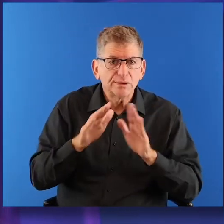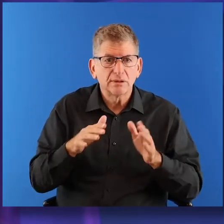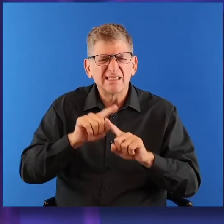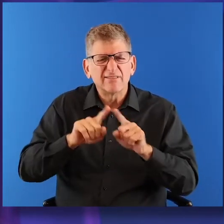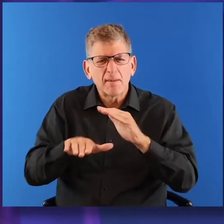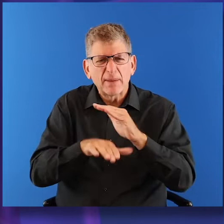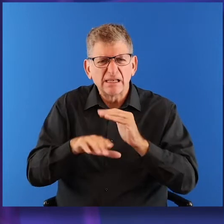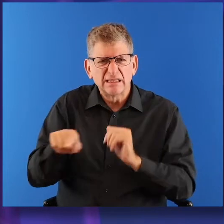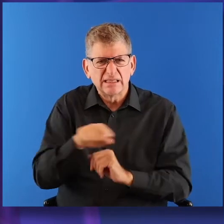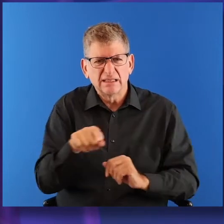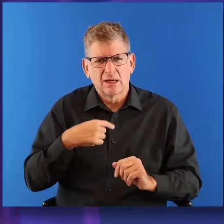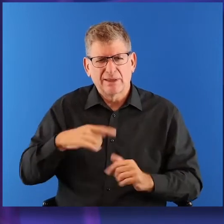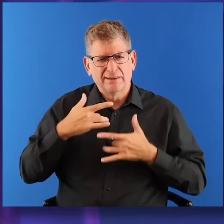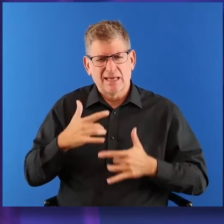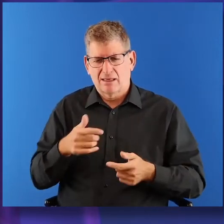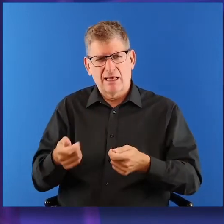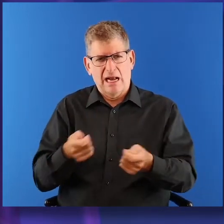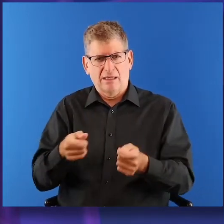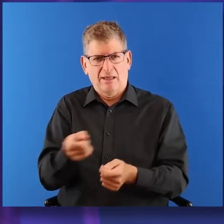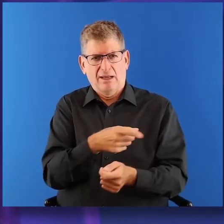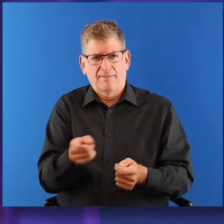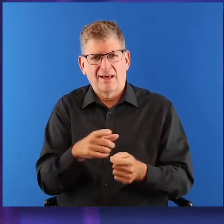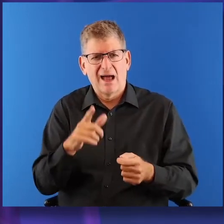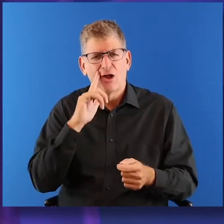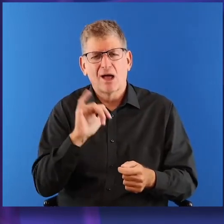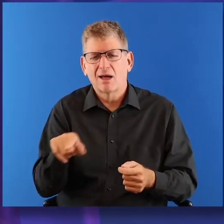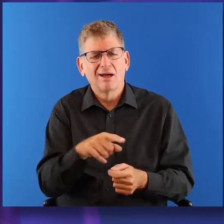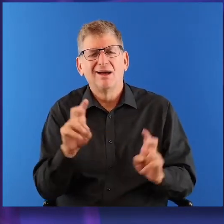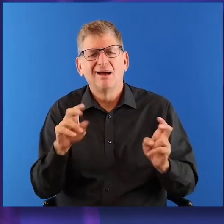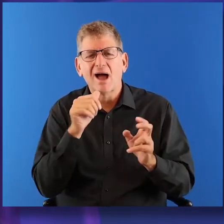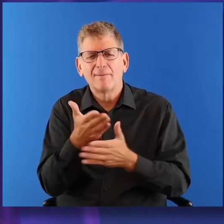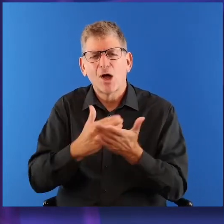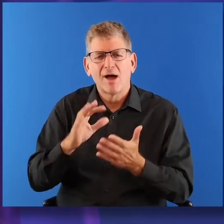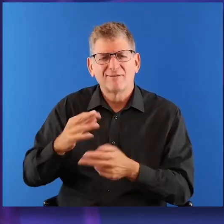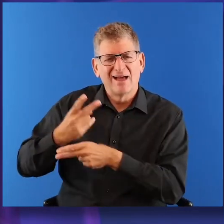as though they're not part of care. From what I'm hearing you say in terms